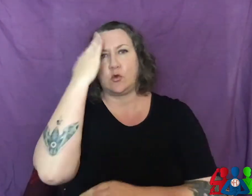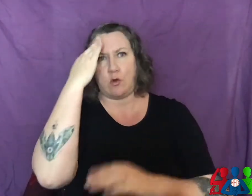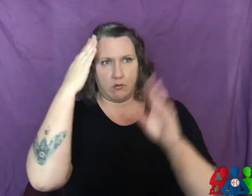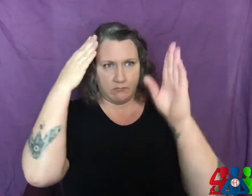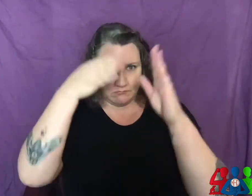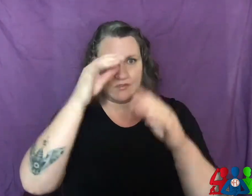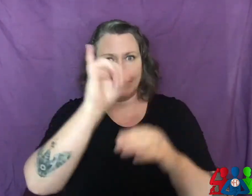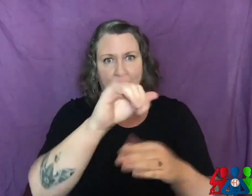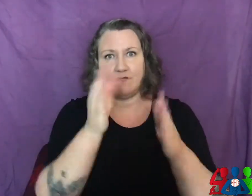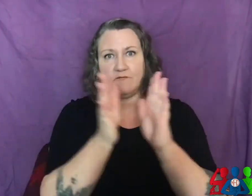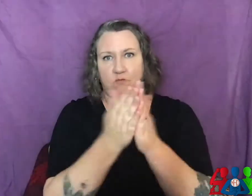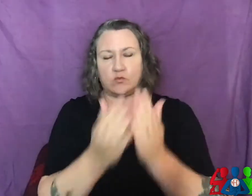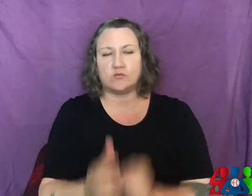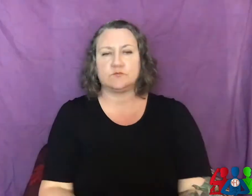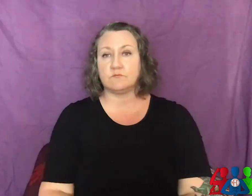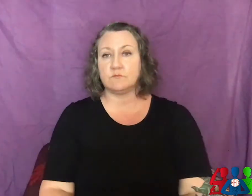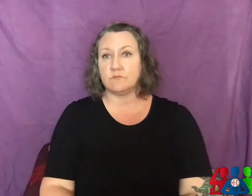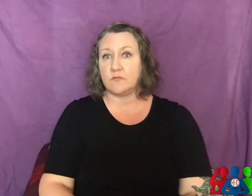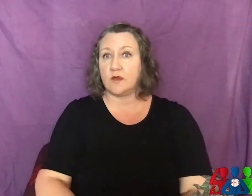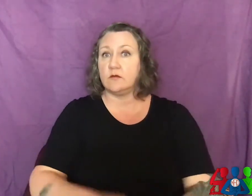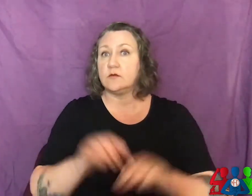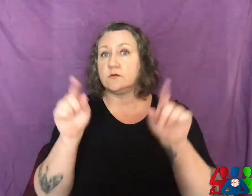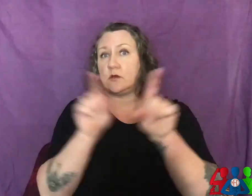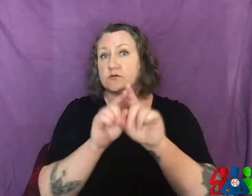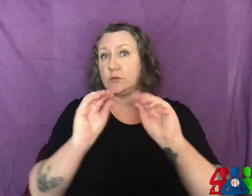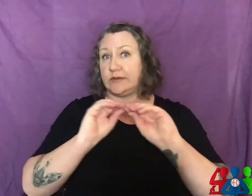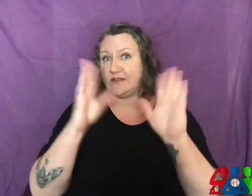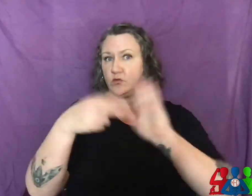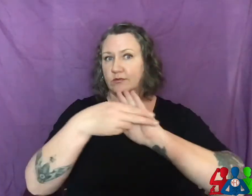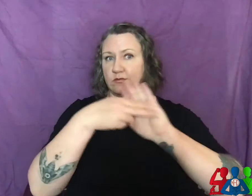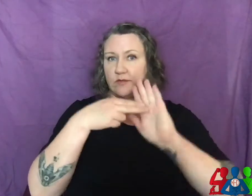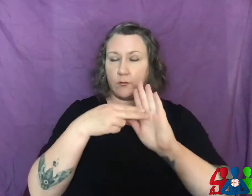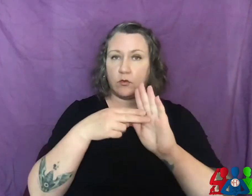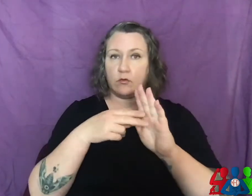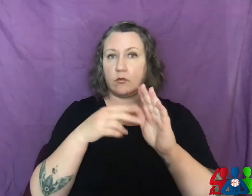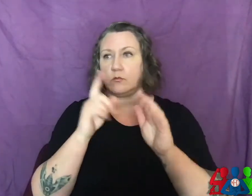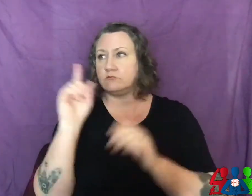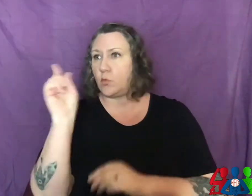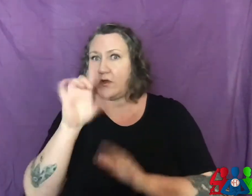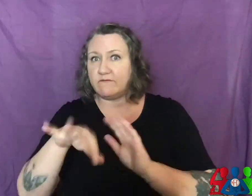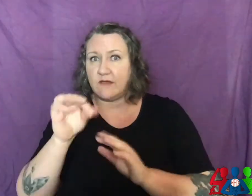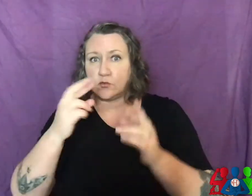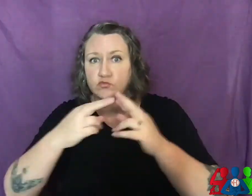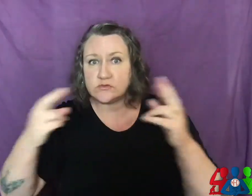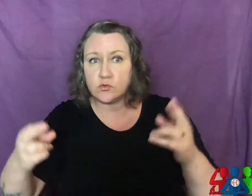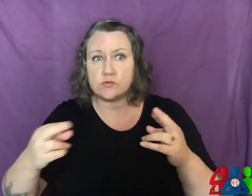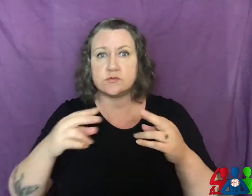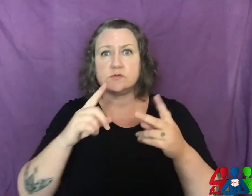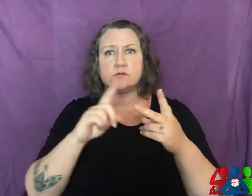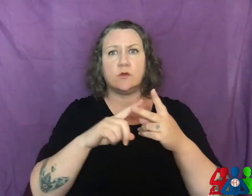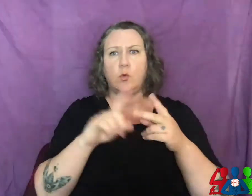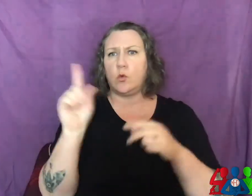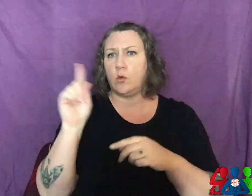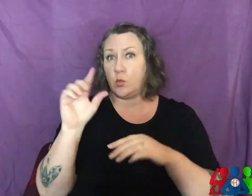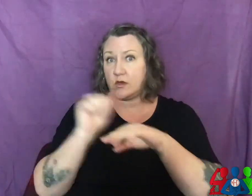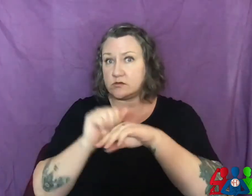doing at that period in time by focusing on the folder structure. Use clear labels so